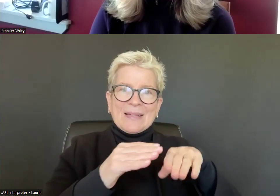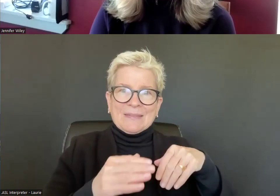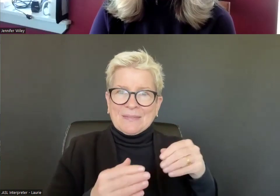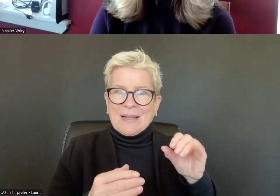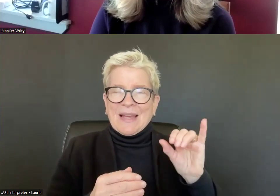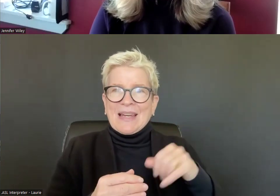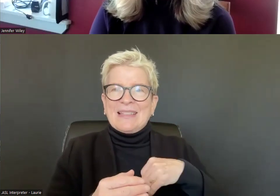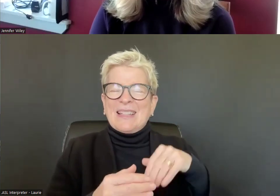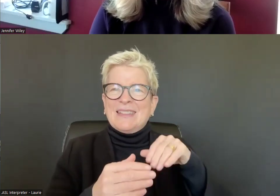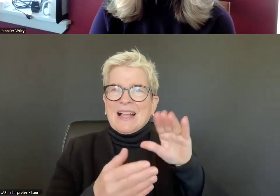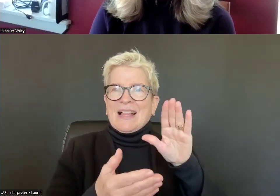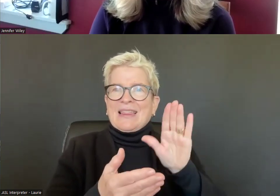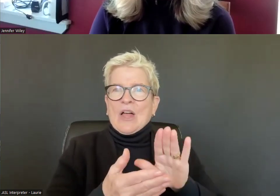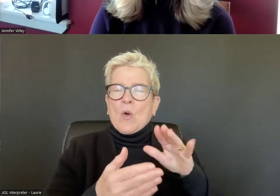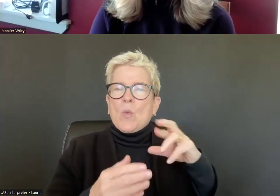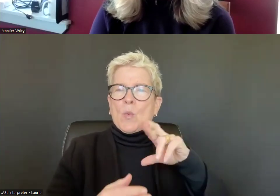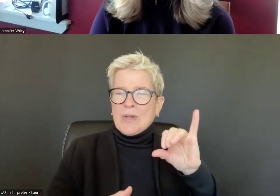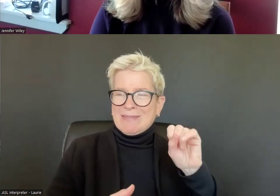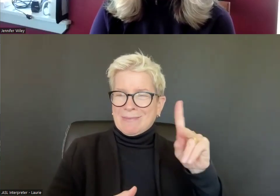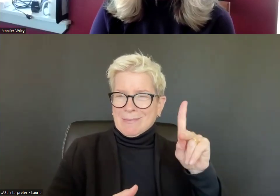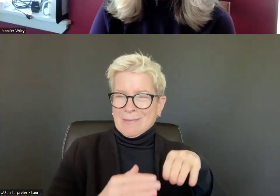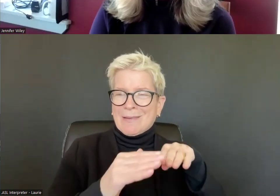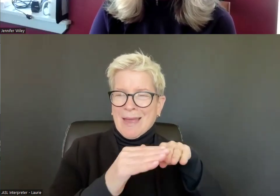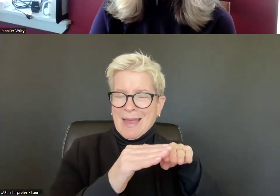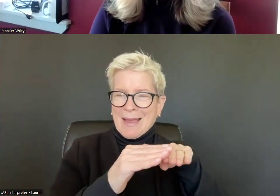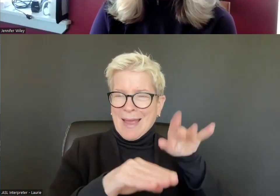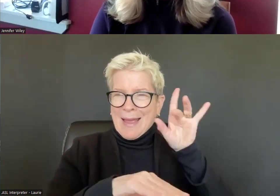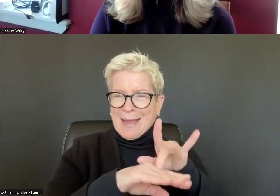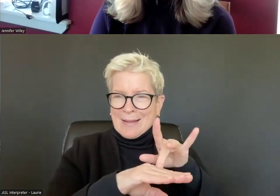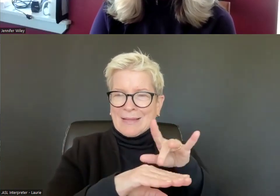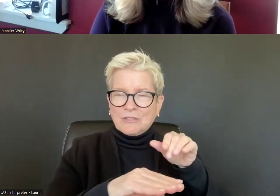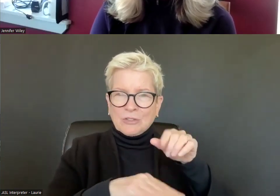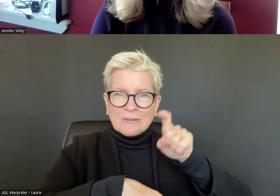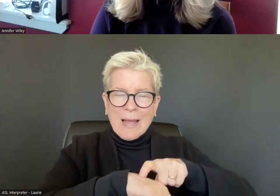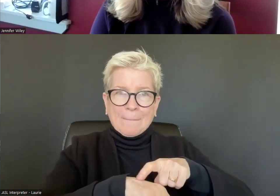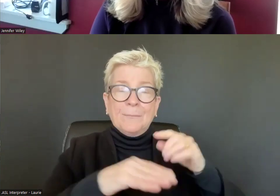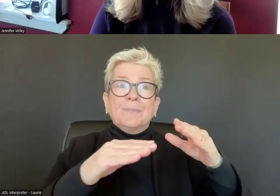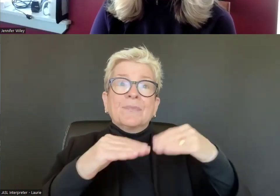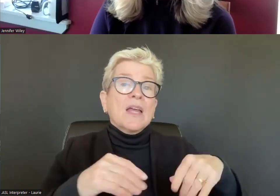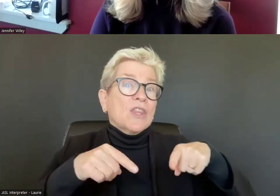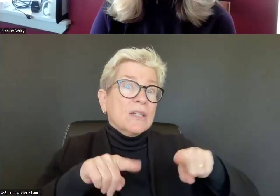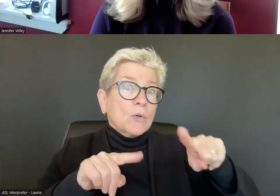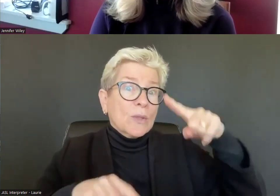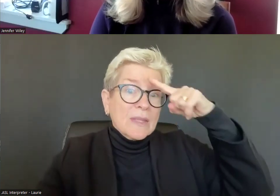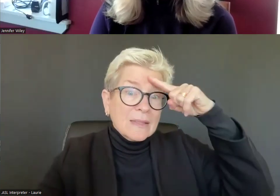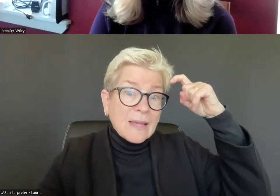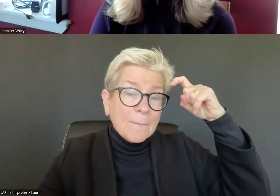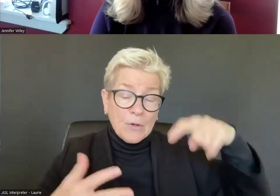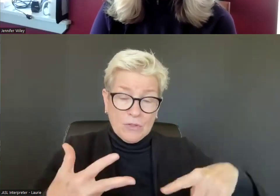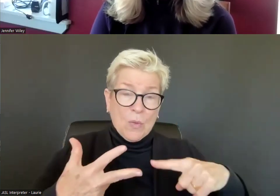I guess not finally but in the summertime, we do have a more I guess I would say traditional